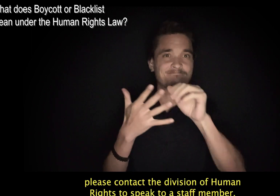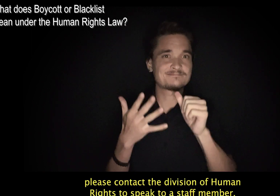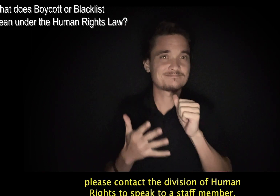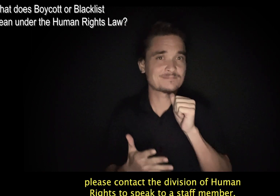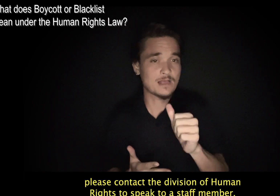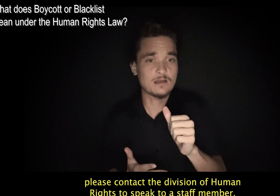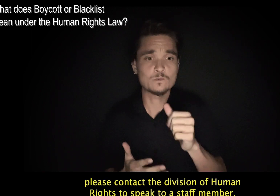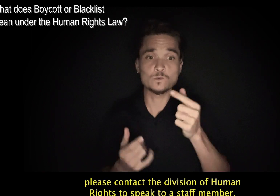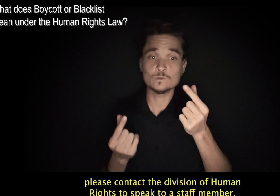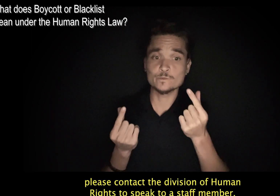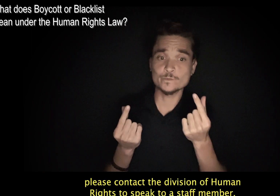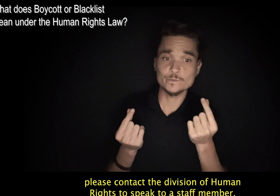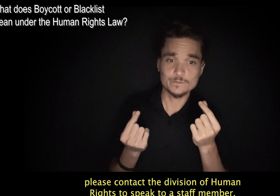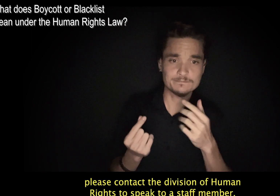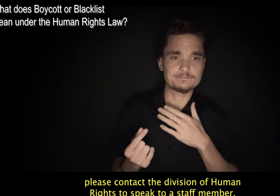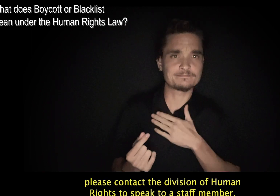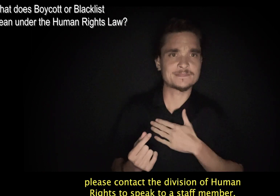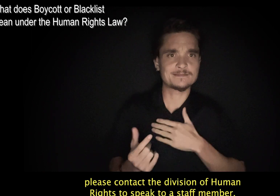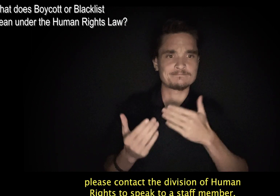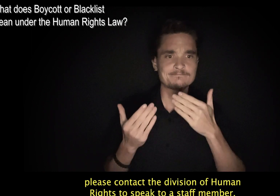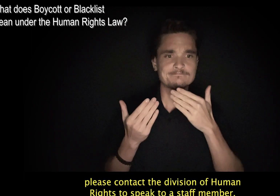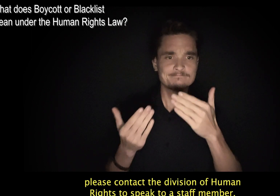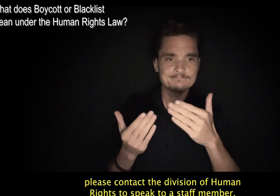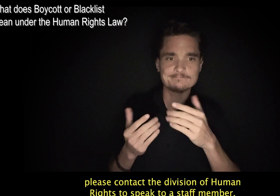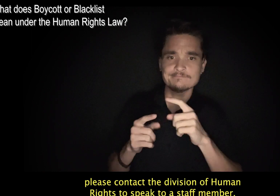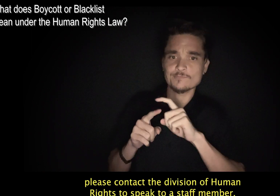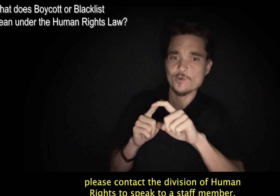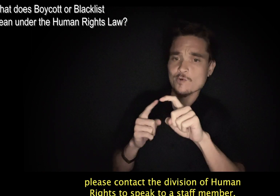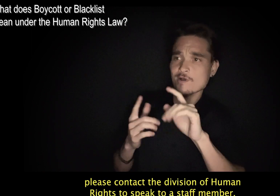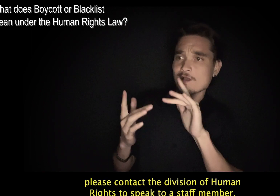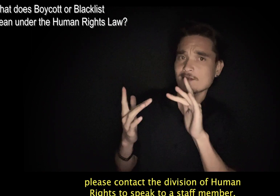please contact the division of Human Rights to speak to a staff member.